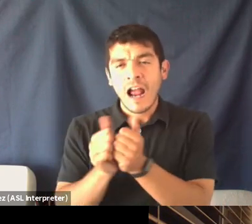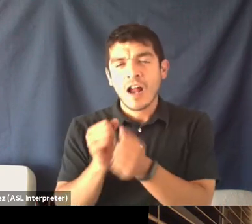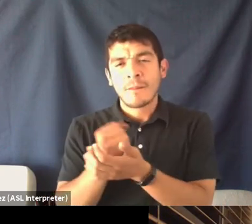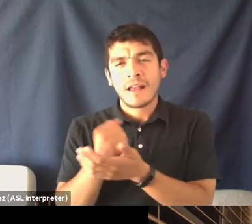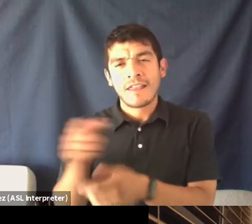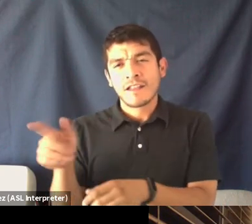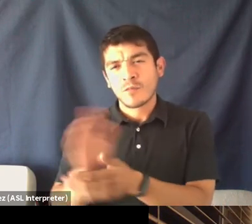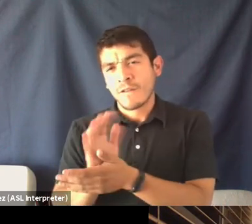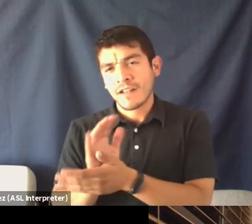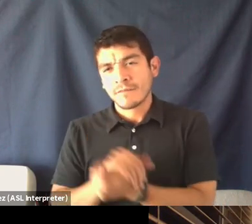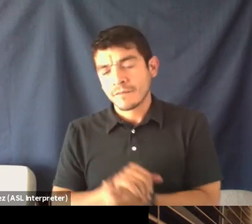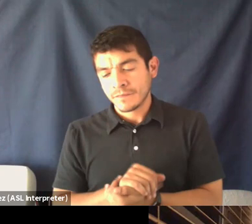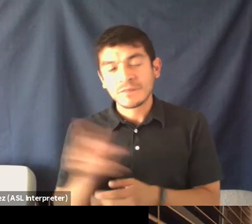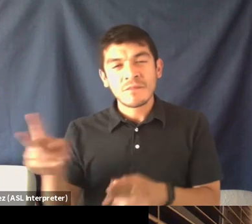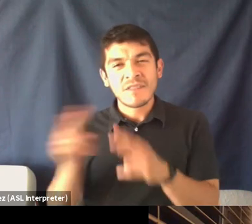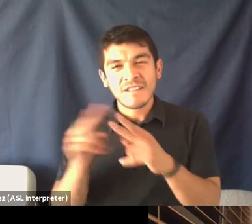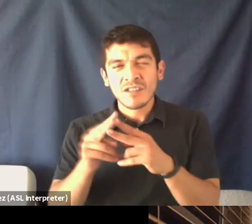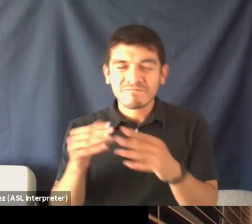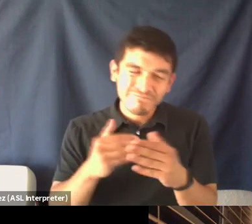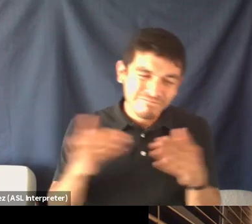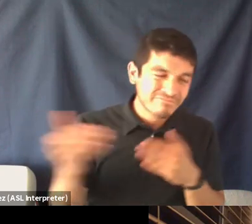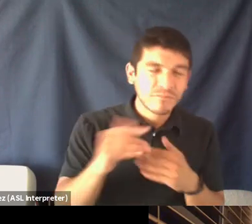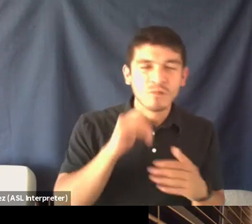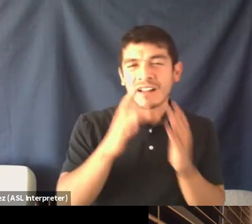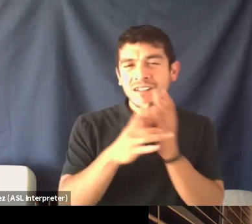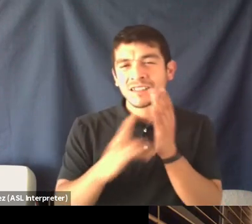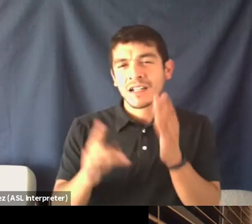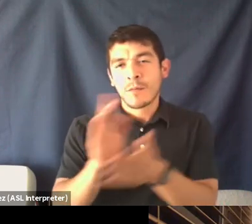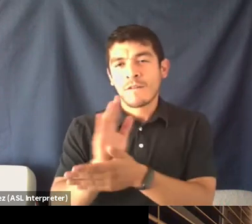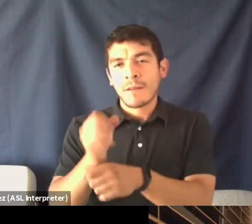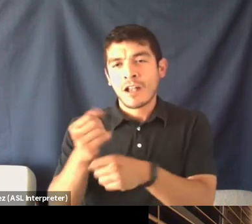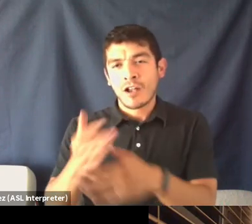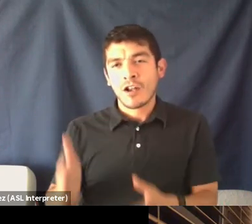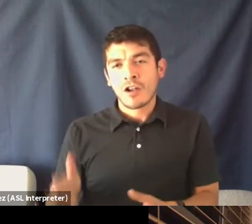And he's a very, beyond being a very talented filmmaker and his film, "The Social Dilemma"